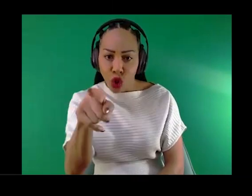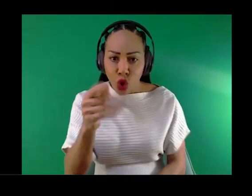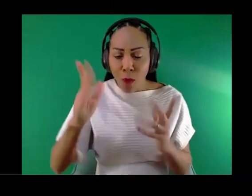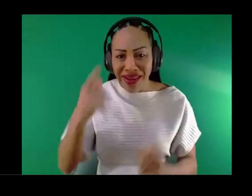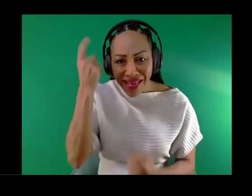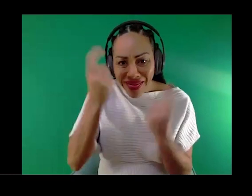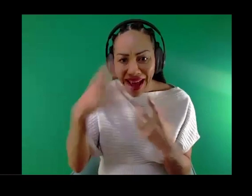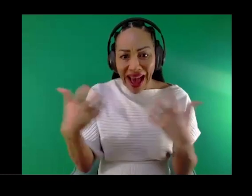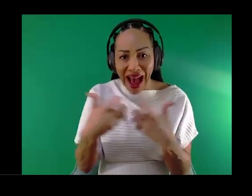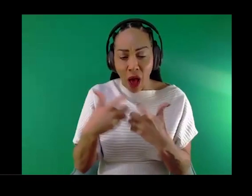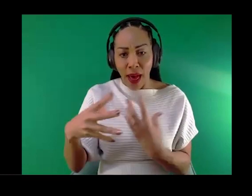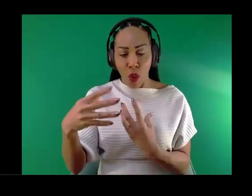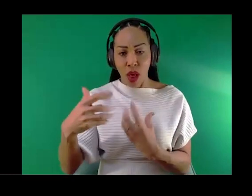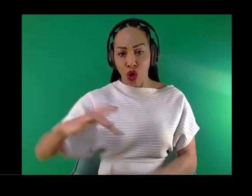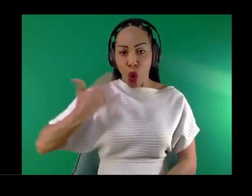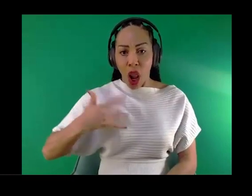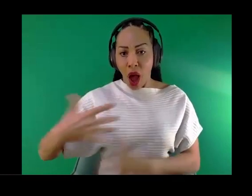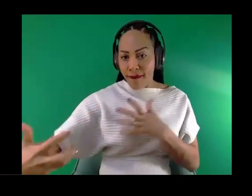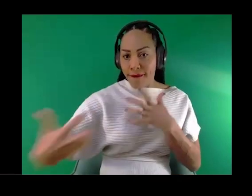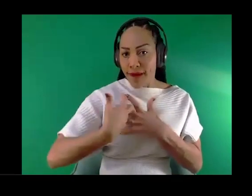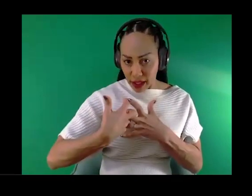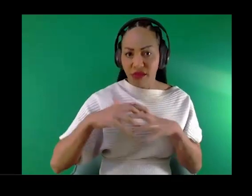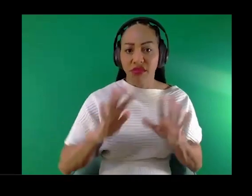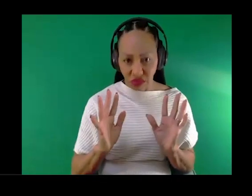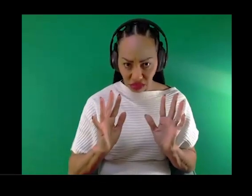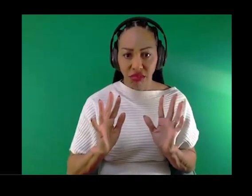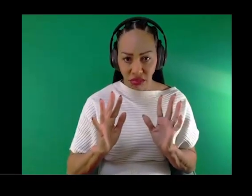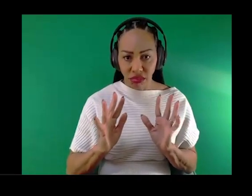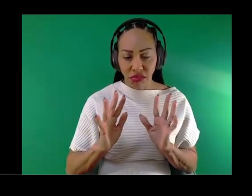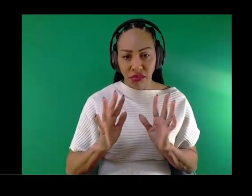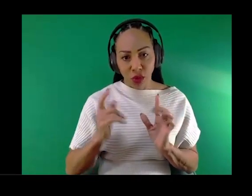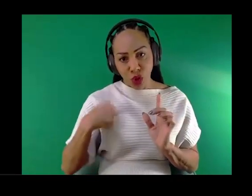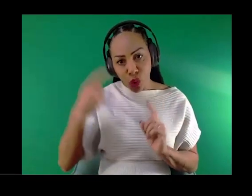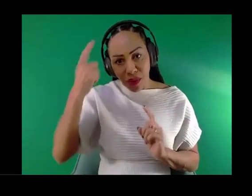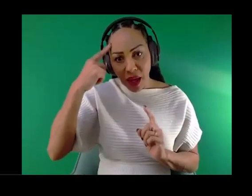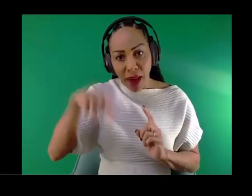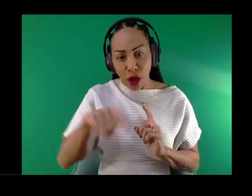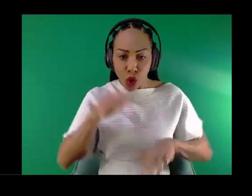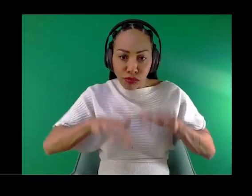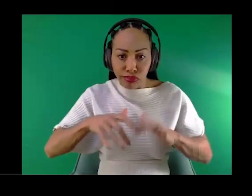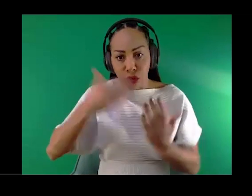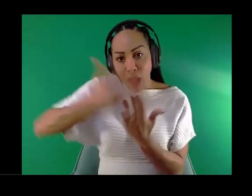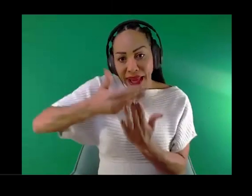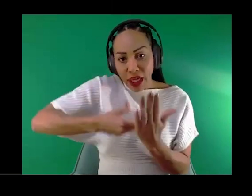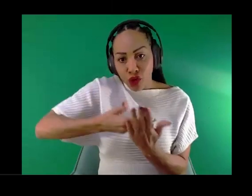at the when you are looking at your application form for this year stage one is designed to be